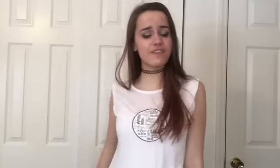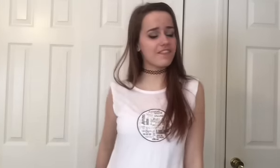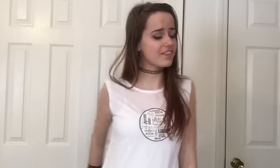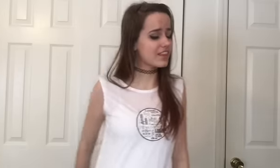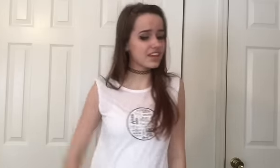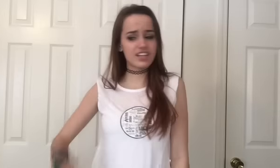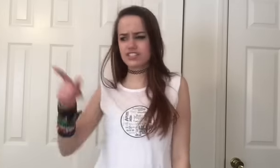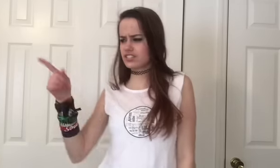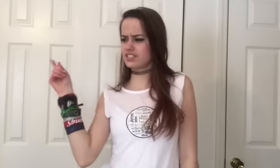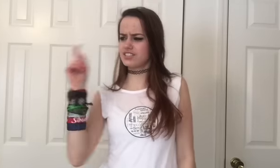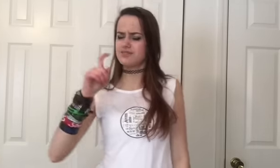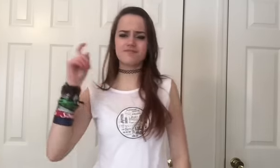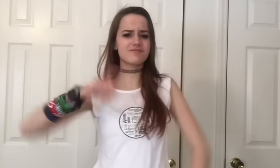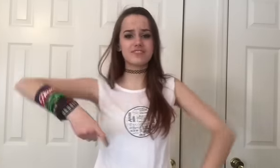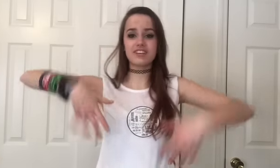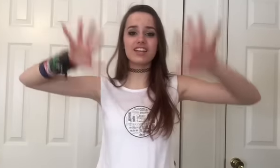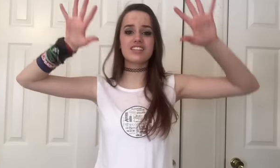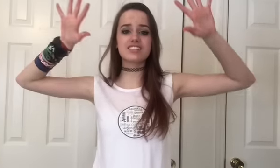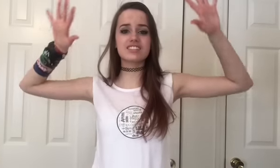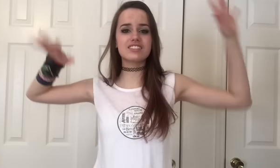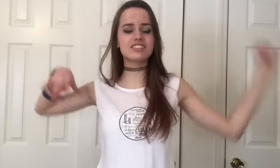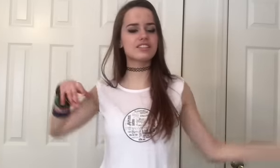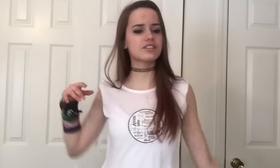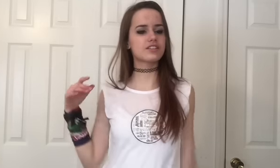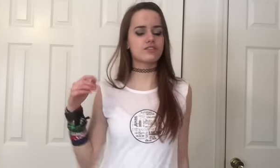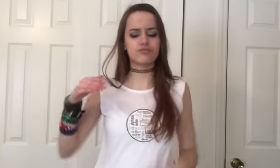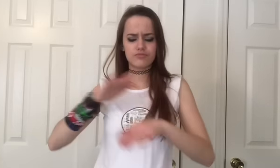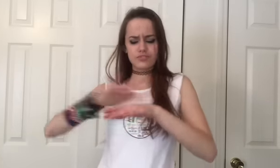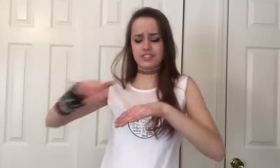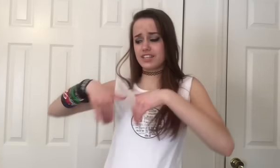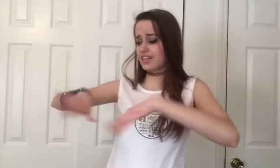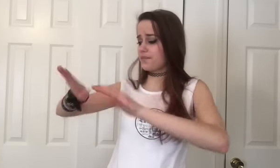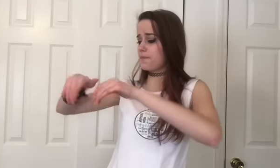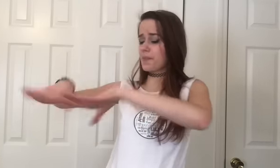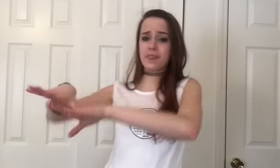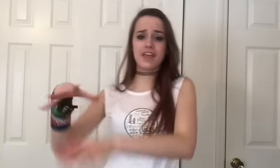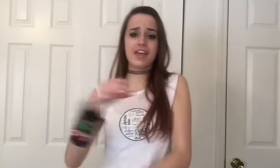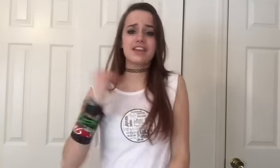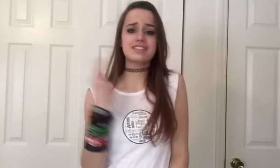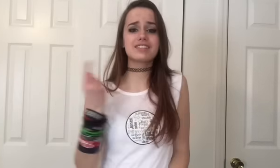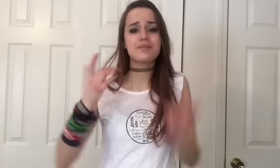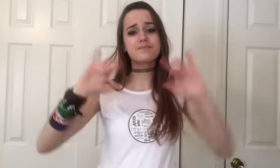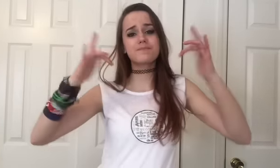she demands a sacrifice drain the whole sea get something shiny